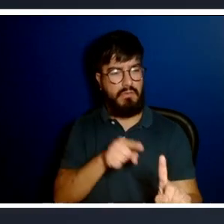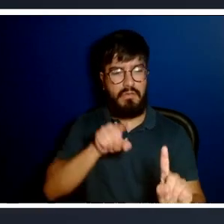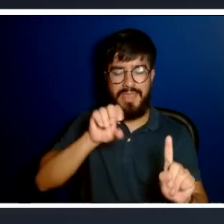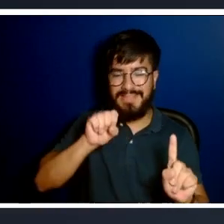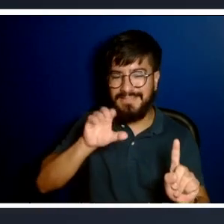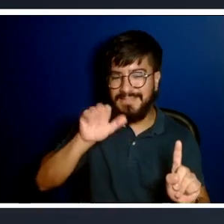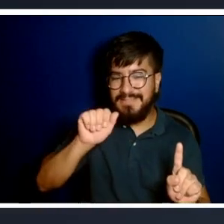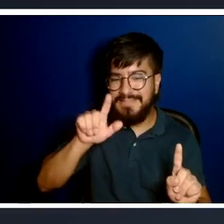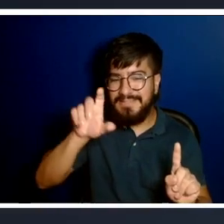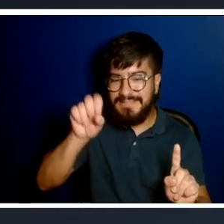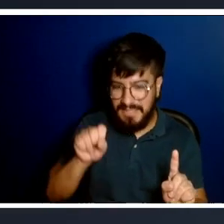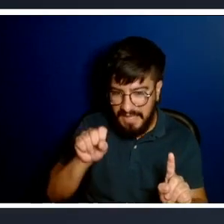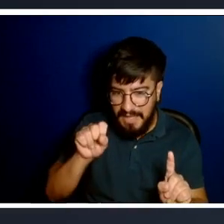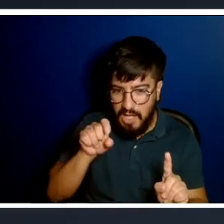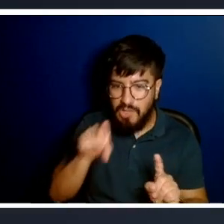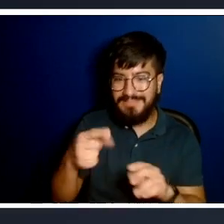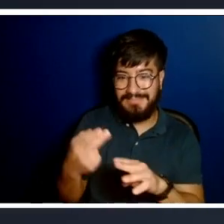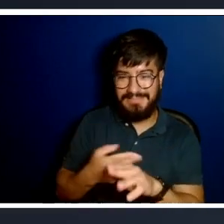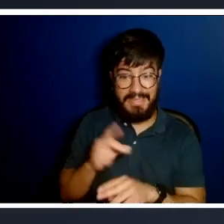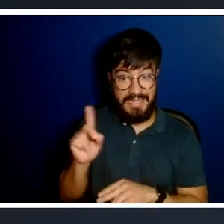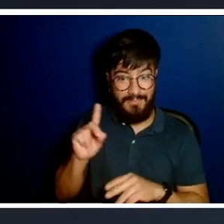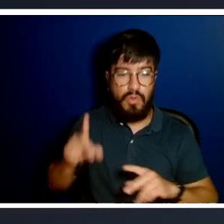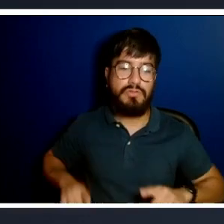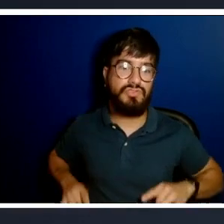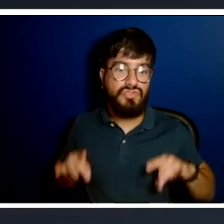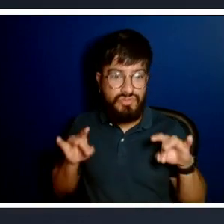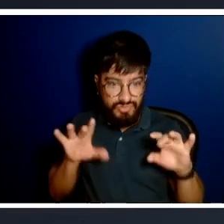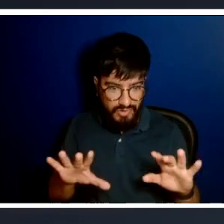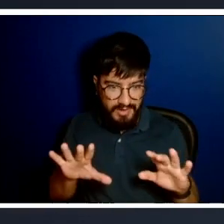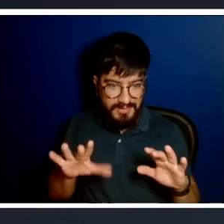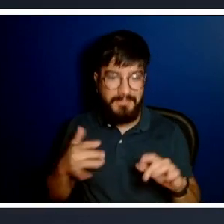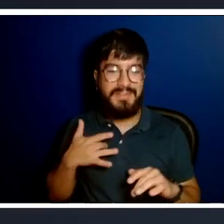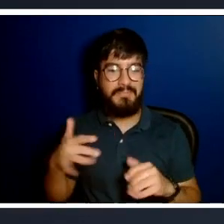Australia, but they like drier conditions, so this is going to help protect their skin